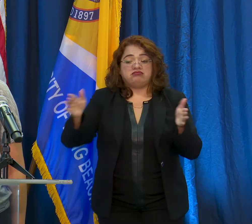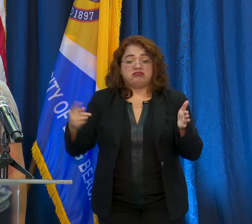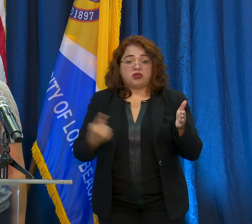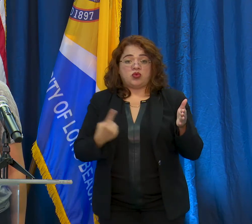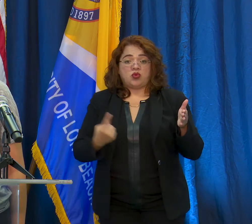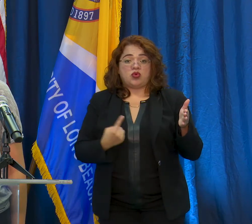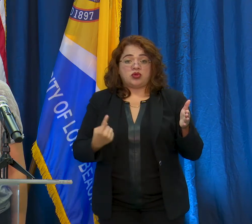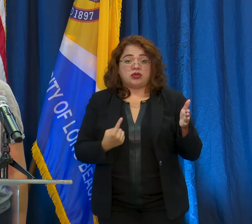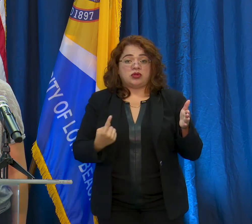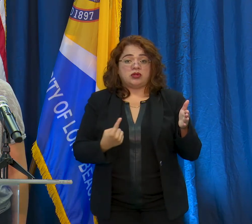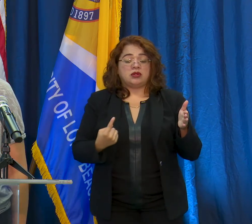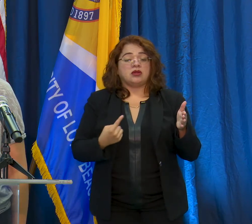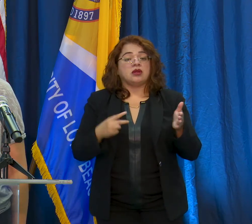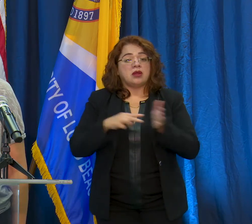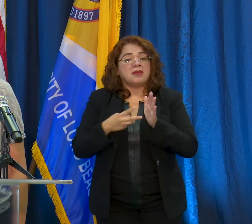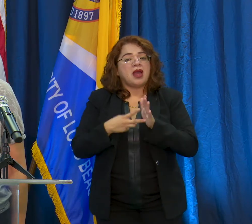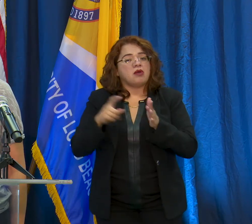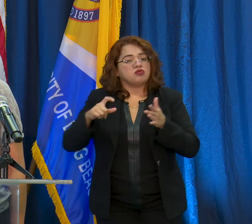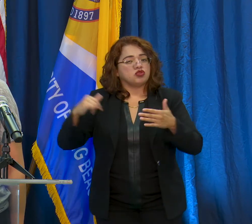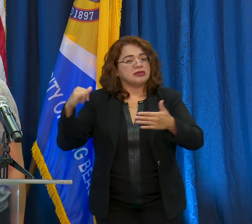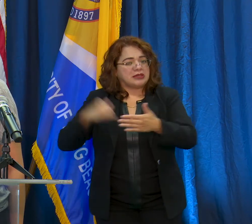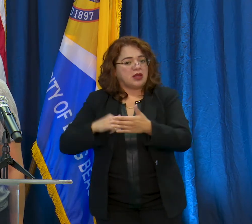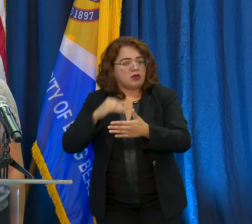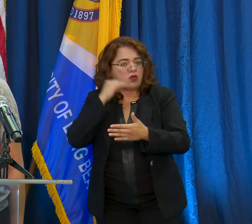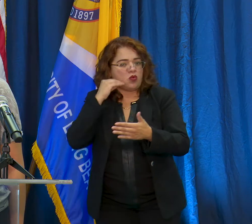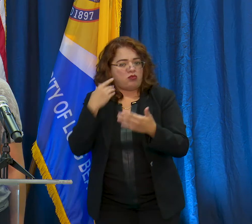so that period when you should be staying in your home,